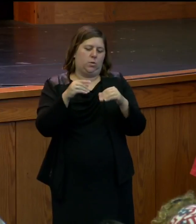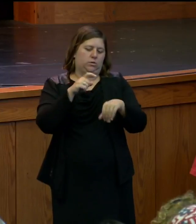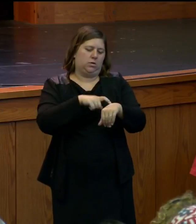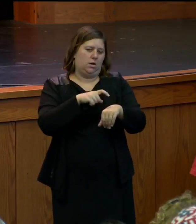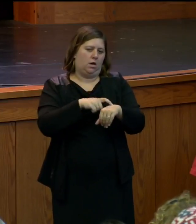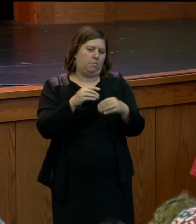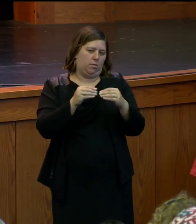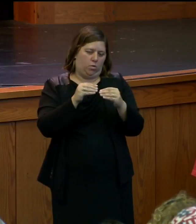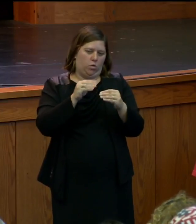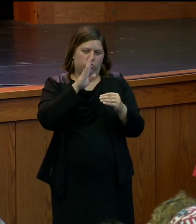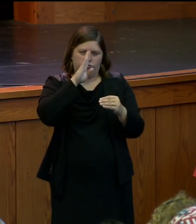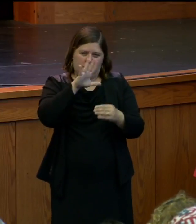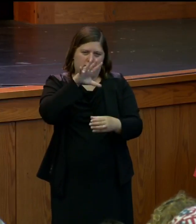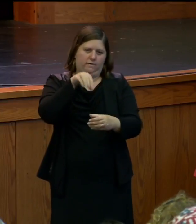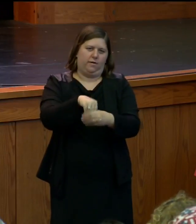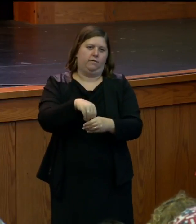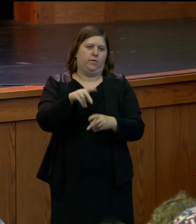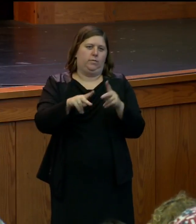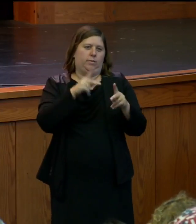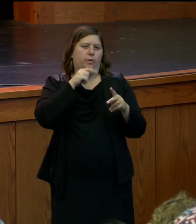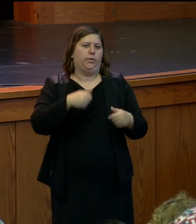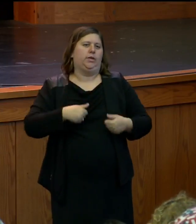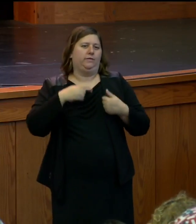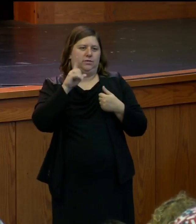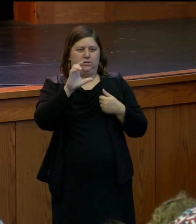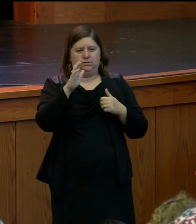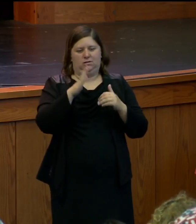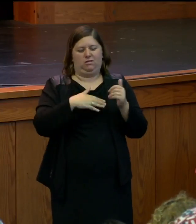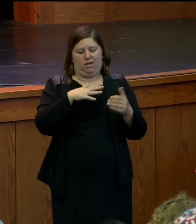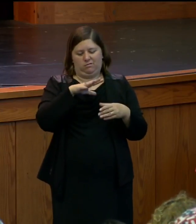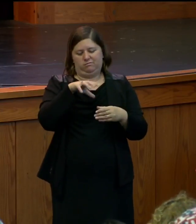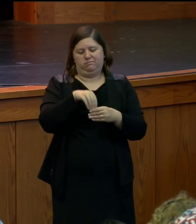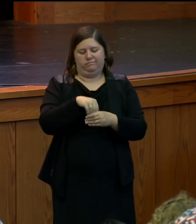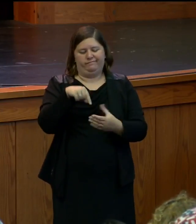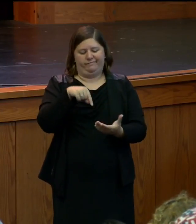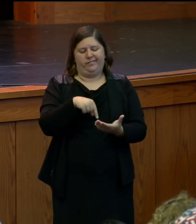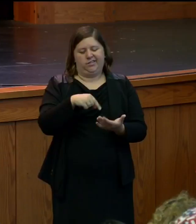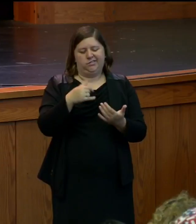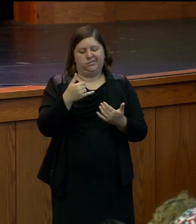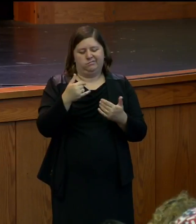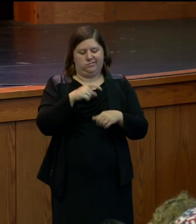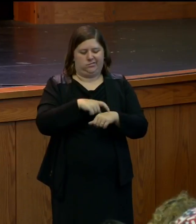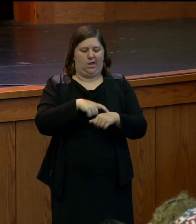INVOLVEMENT OF THE RESIDENTS OF D.C. THAN WILL BE ALLOWED UNDER THE CURRENT TIMETABLE.